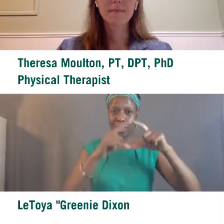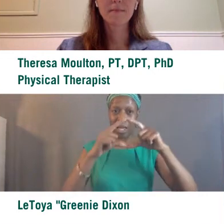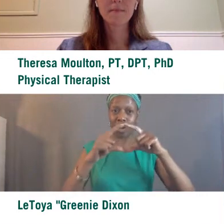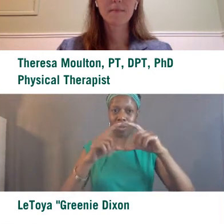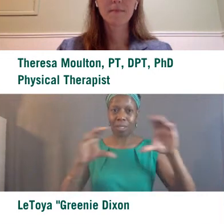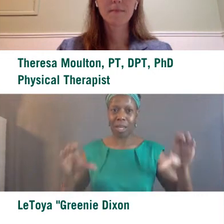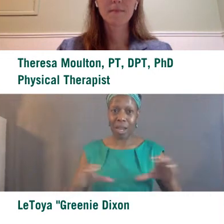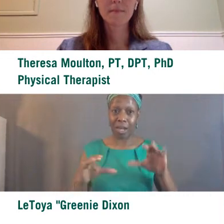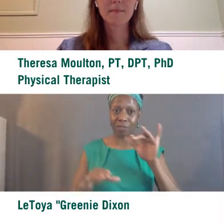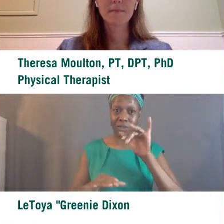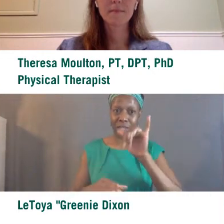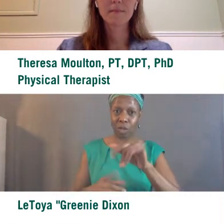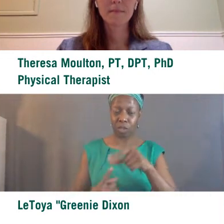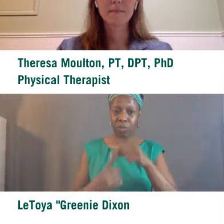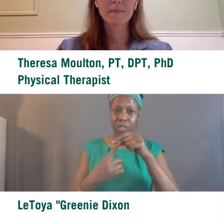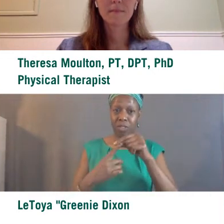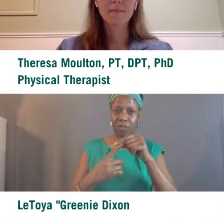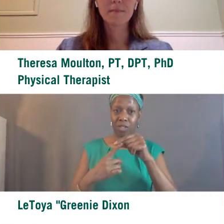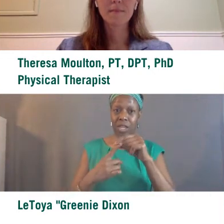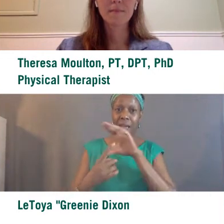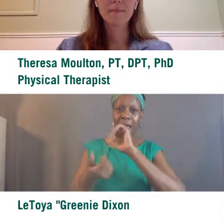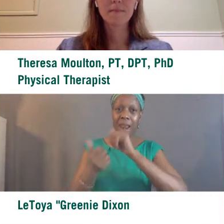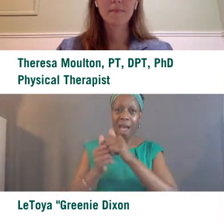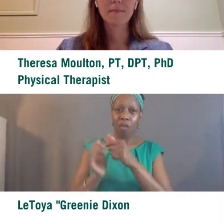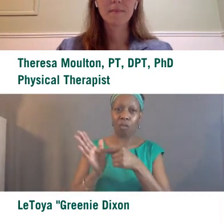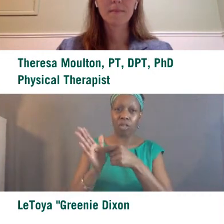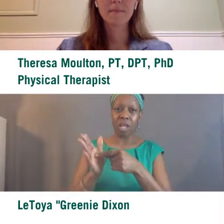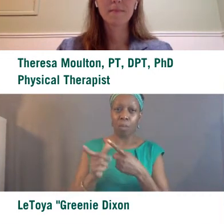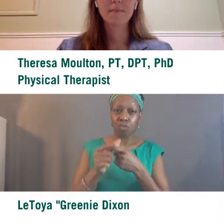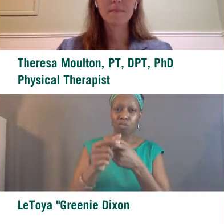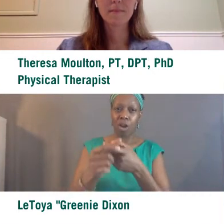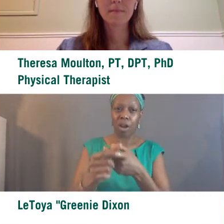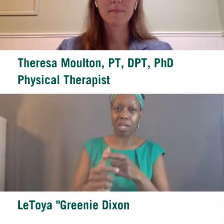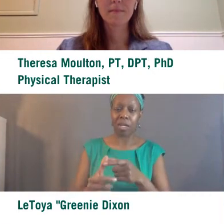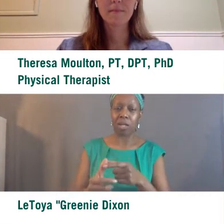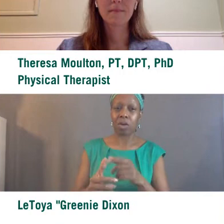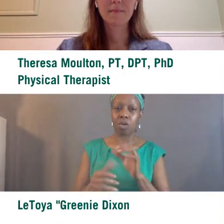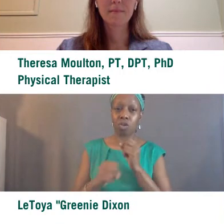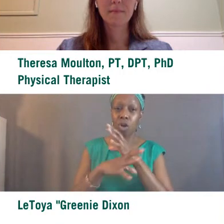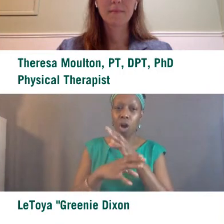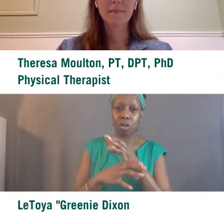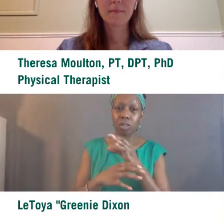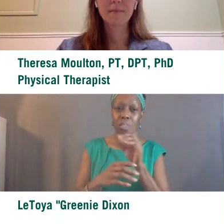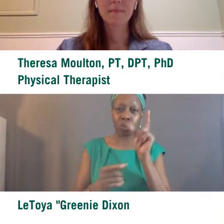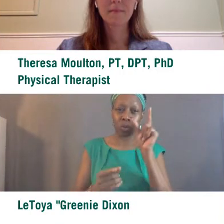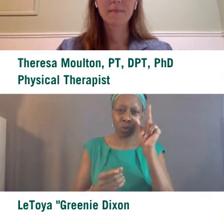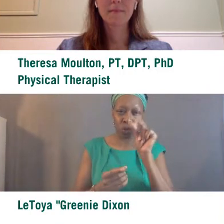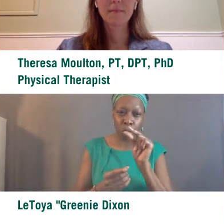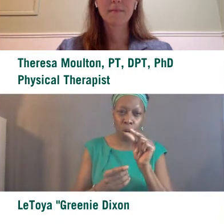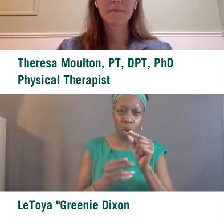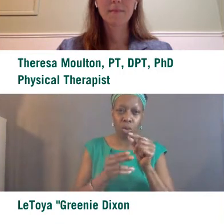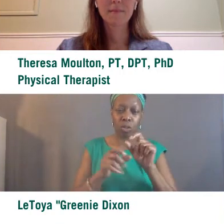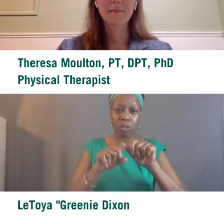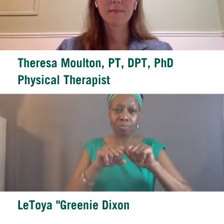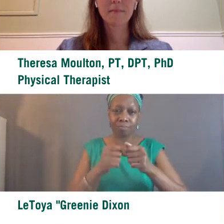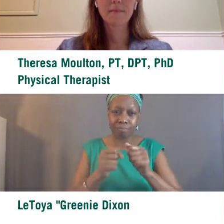or whatever activities caused micro tears. But in reality when you think about muscle growth What happens to your bones growing, the bones put a stress on the muscle